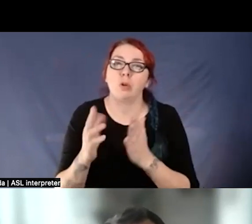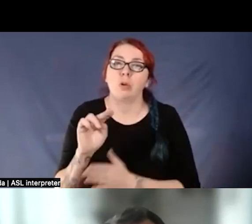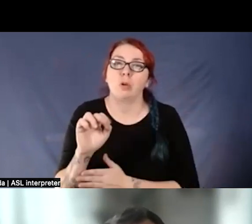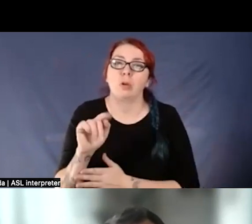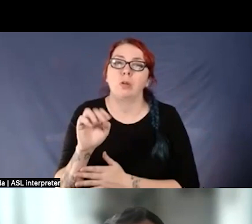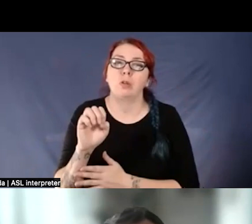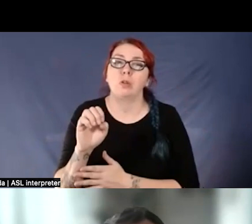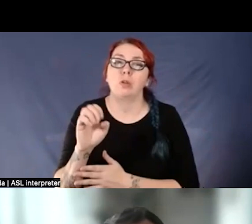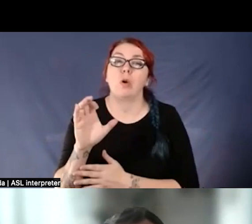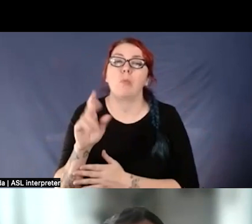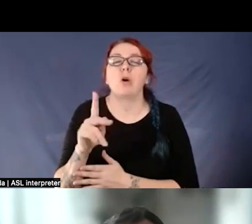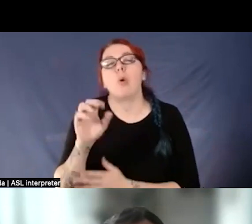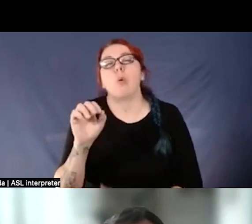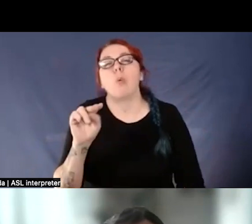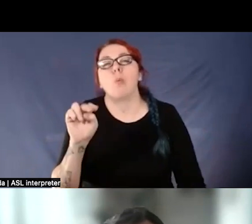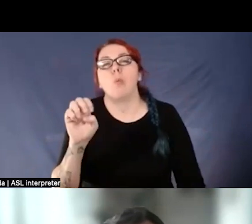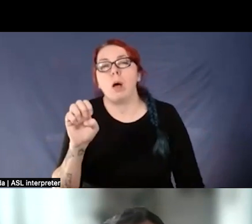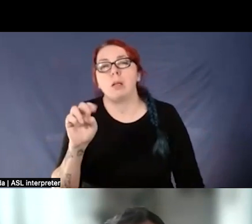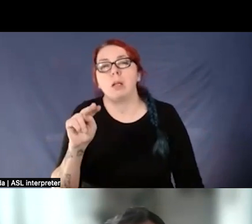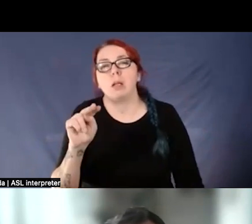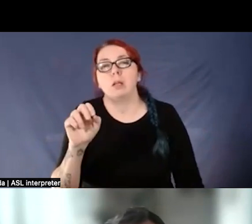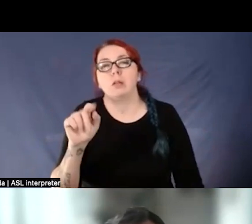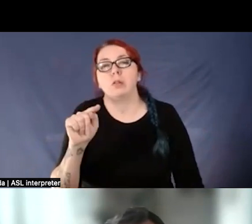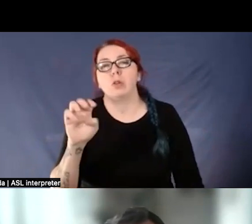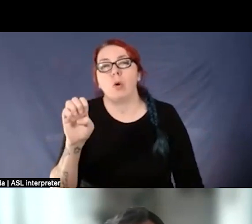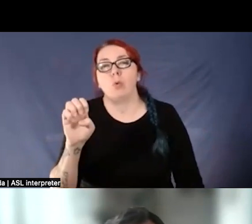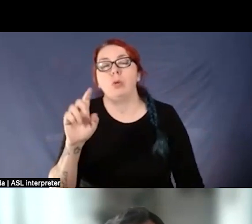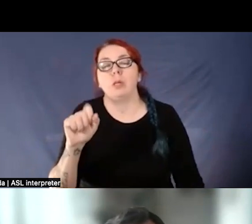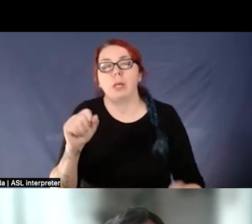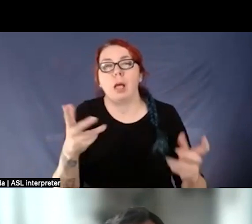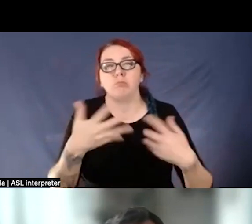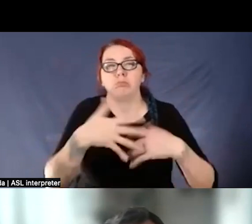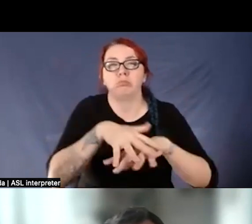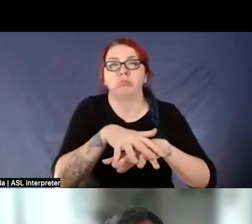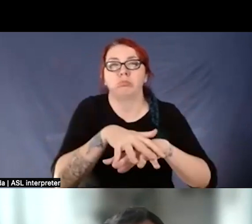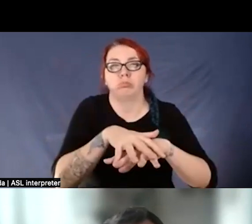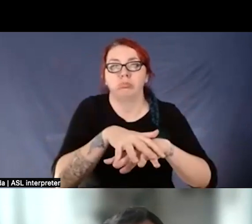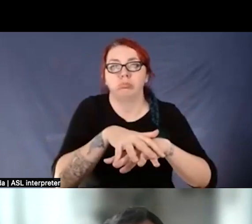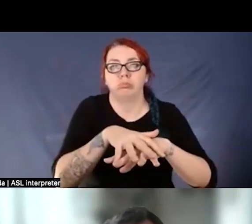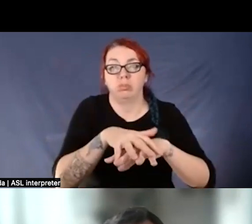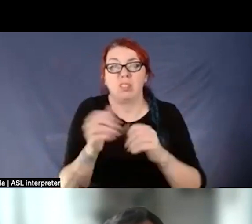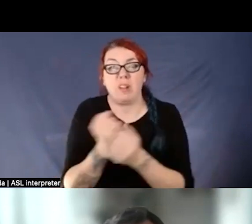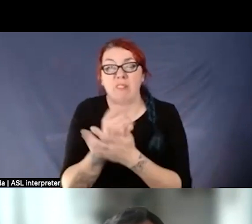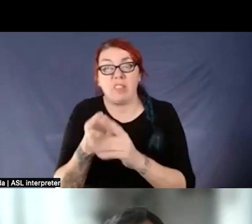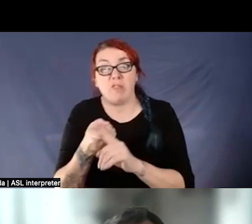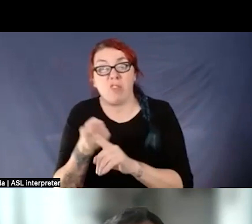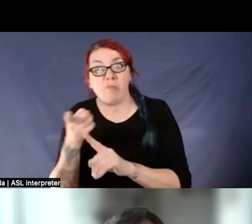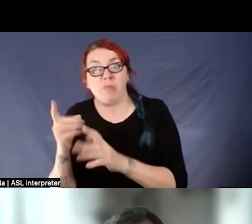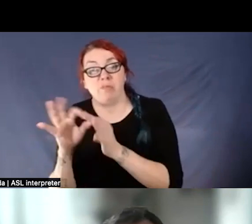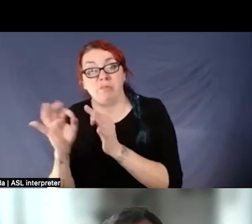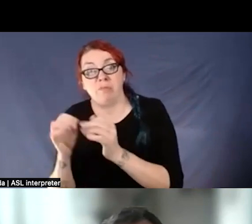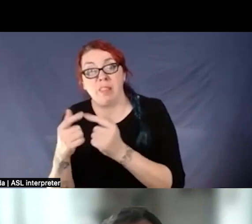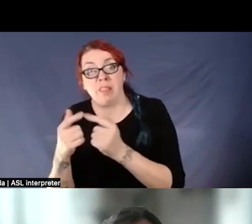you can see your notes right in the team as well. And then the files themselves, you can click the